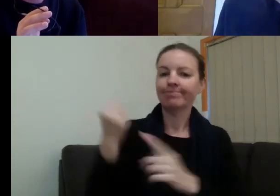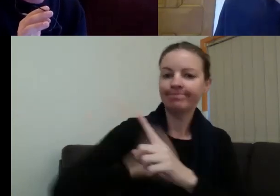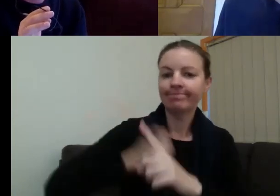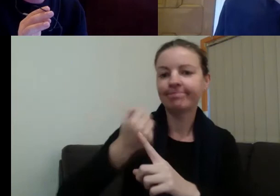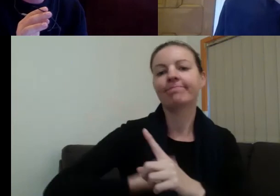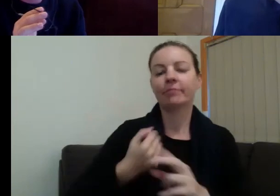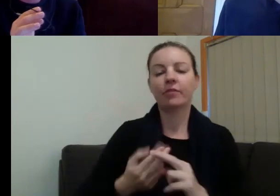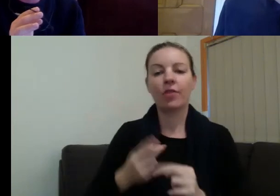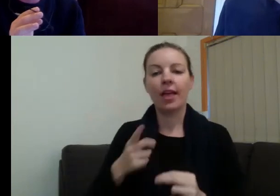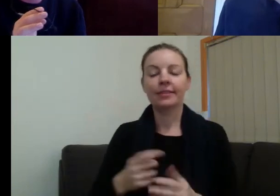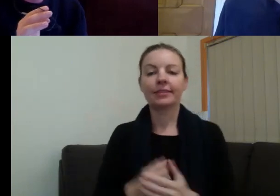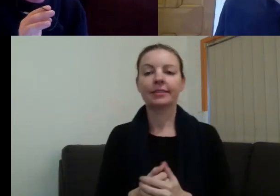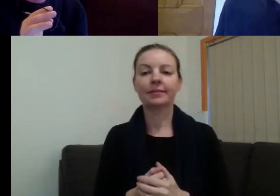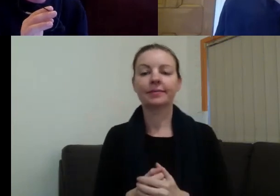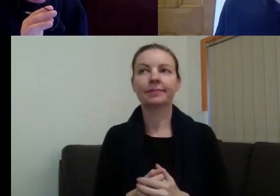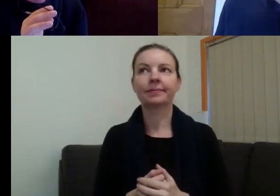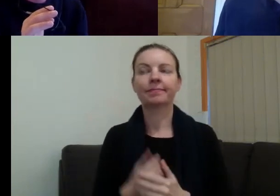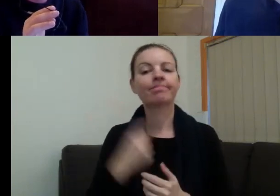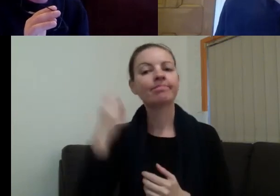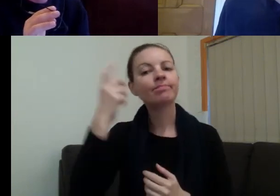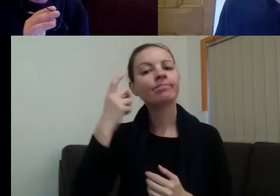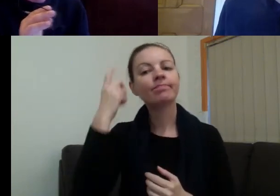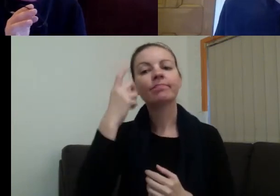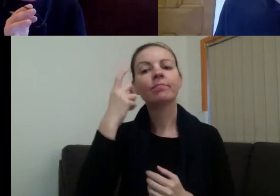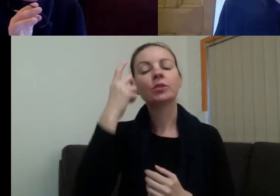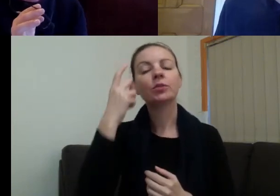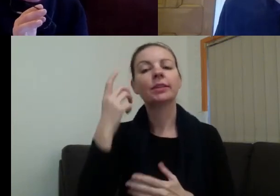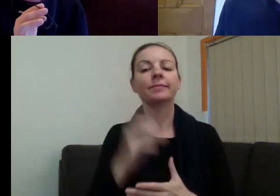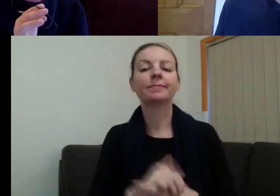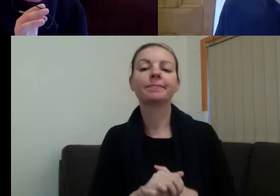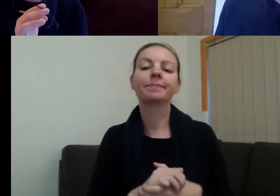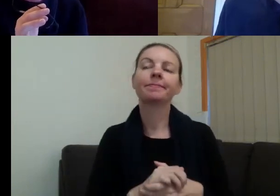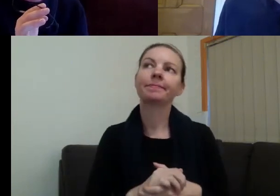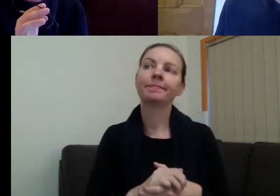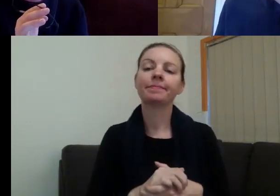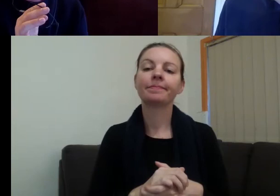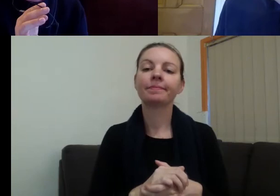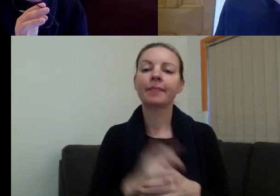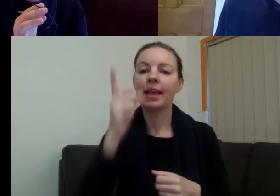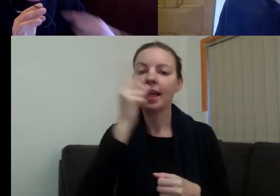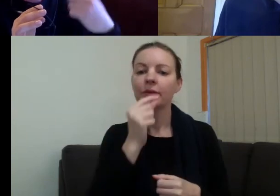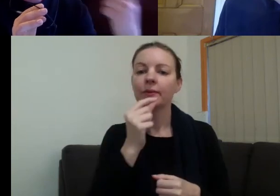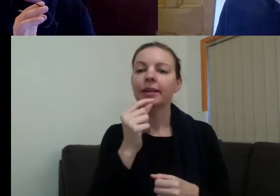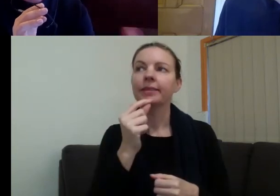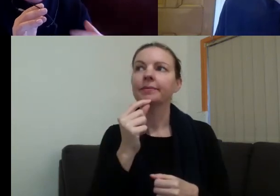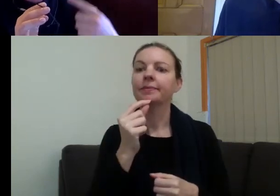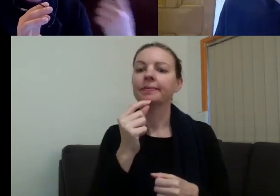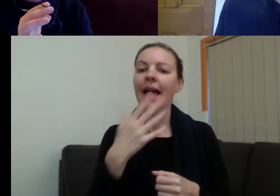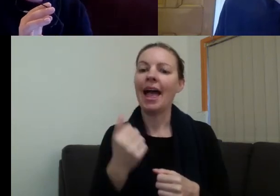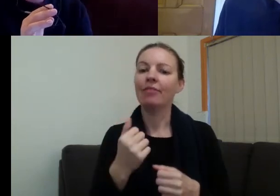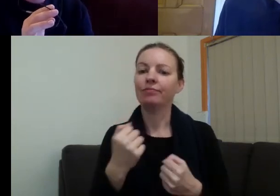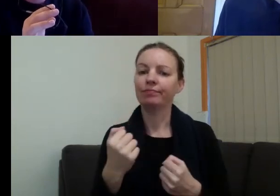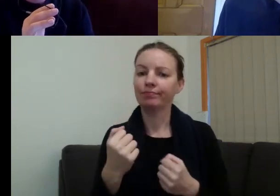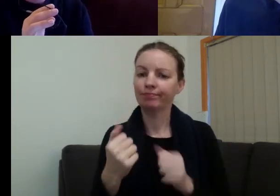some way to - you know, have solidarity with other people perhaps